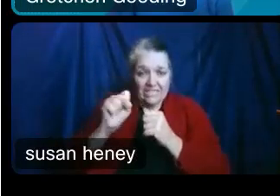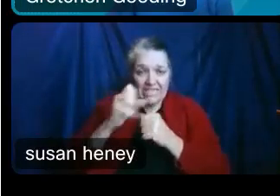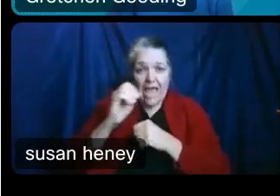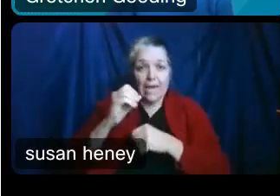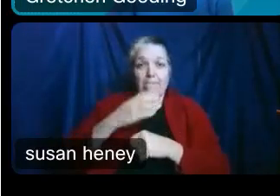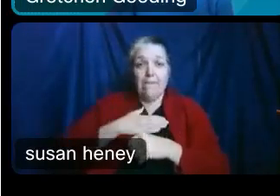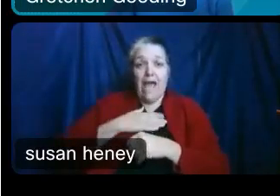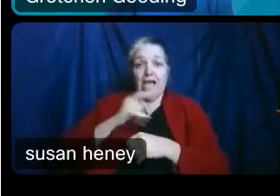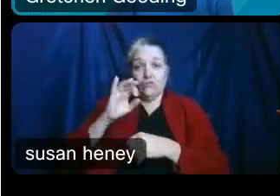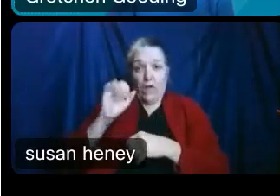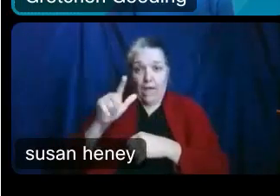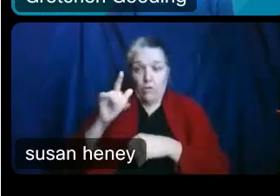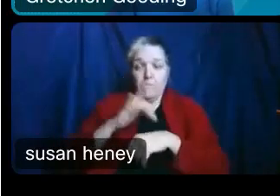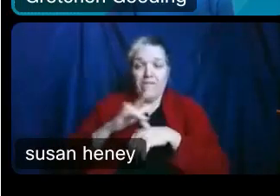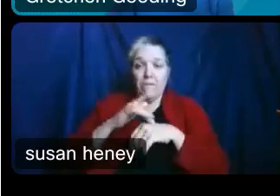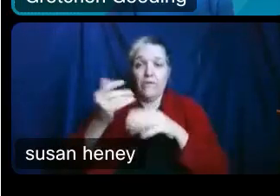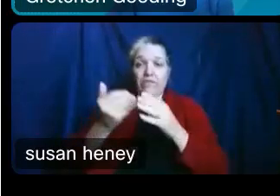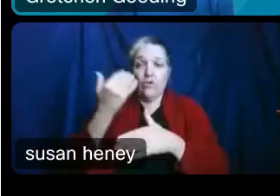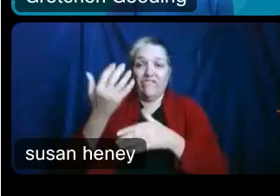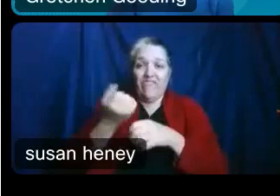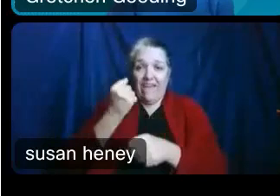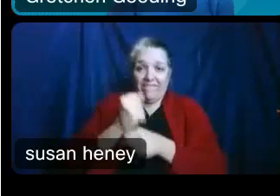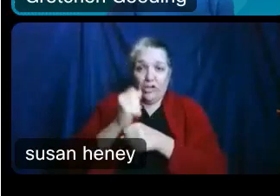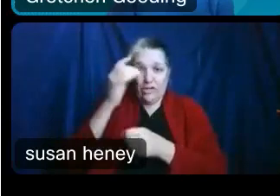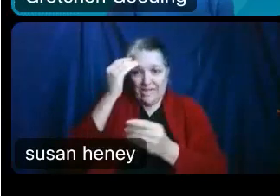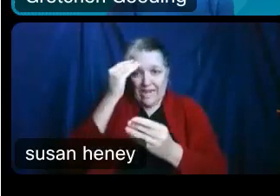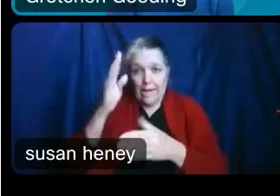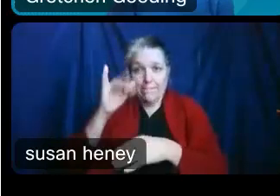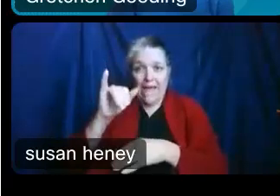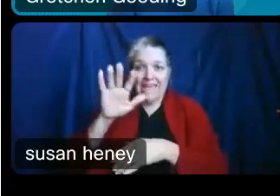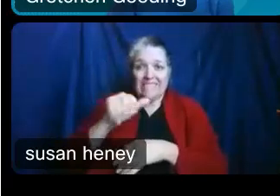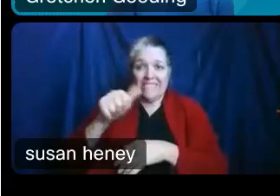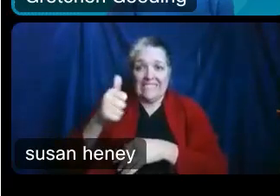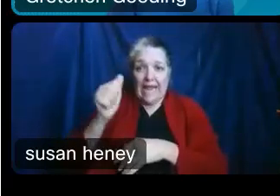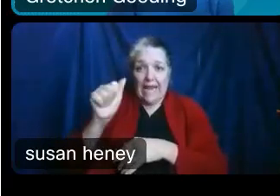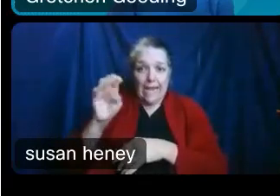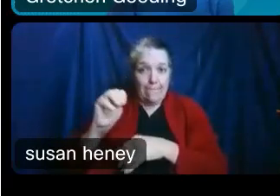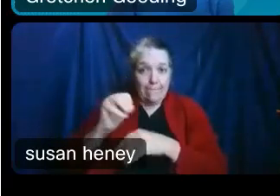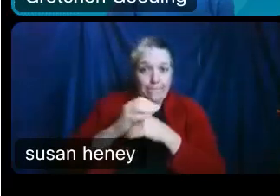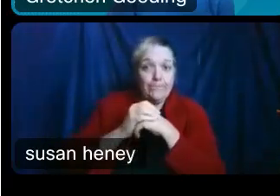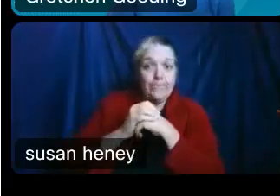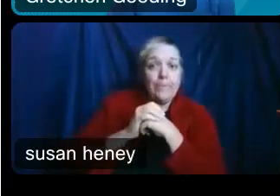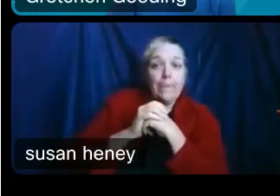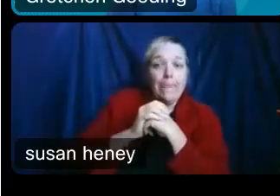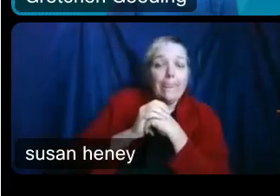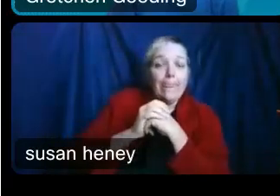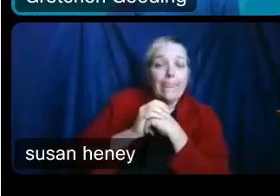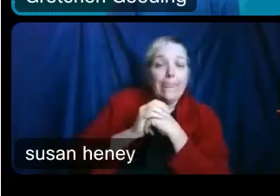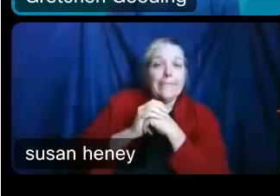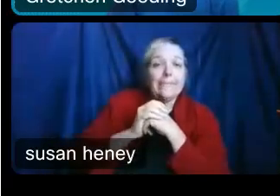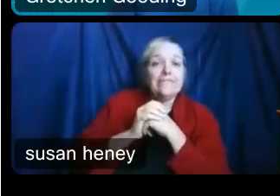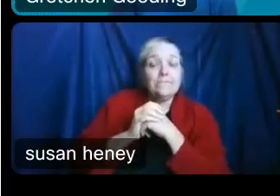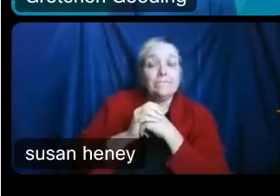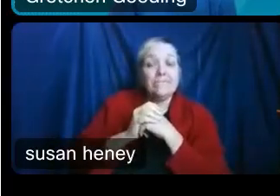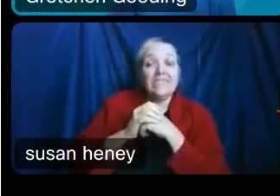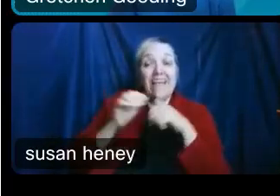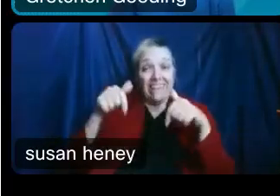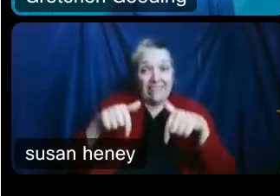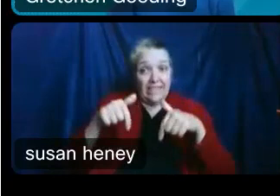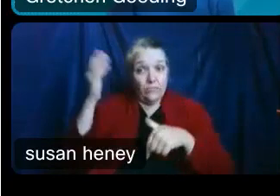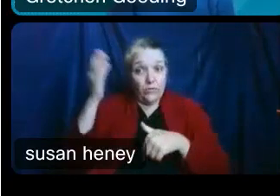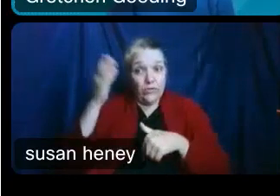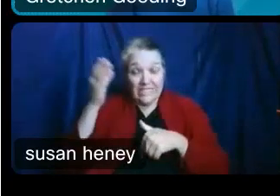new 5-year data by 10:00 A.M. Today's webinar, and the focus, is our 5-year